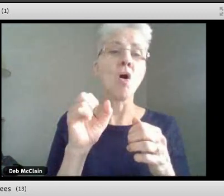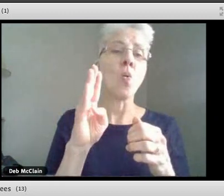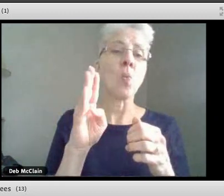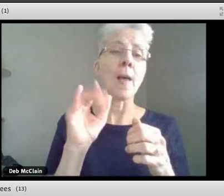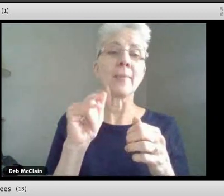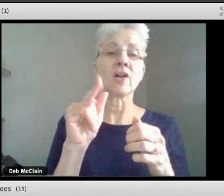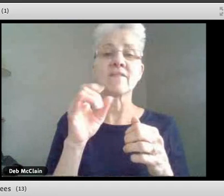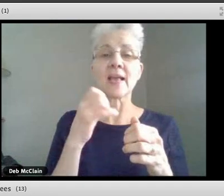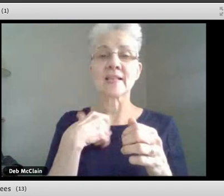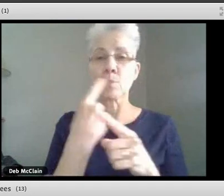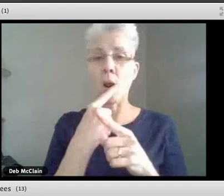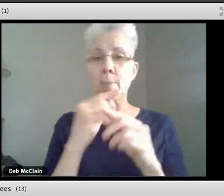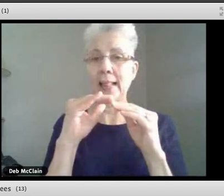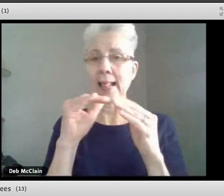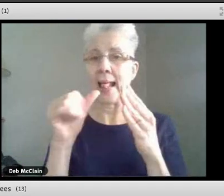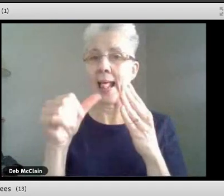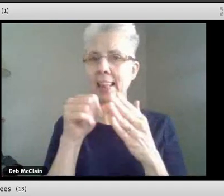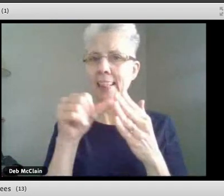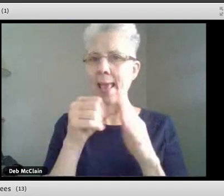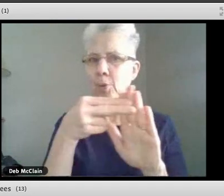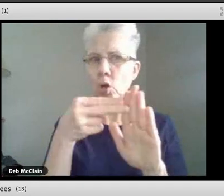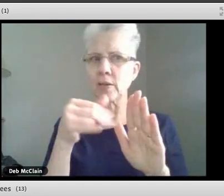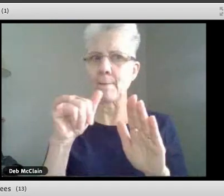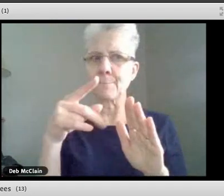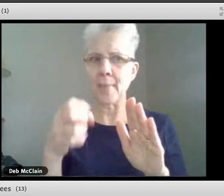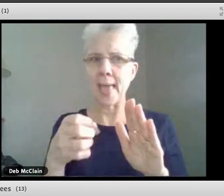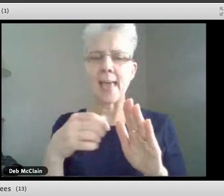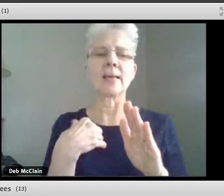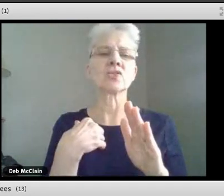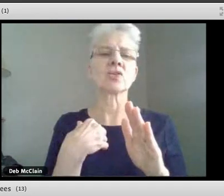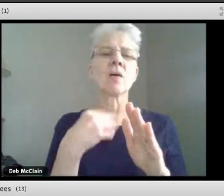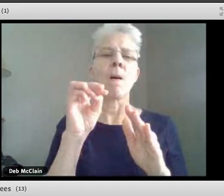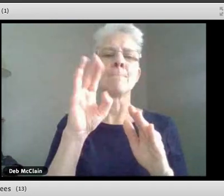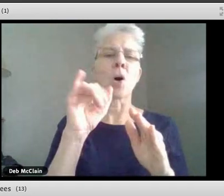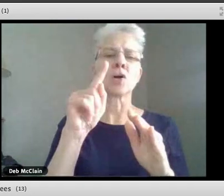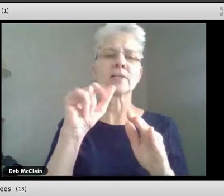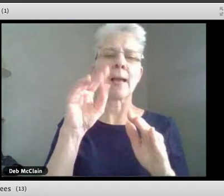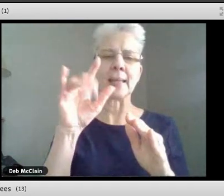We have multimedia resources with closed captioning, and then request a VPAT,